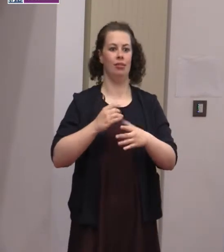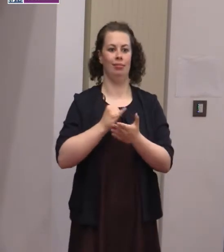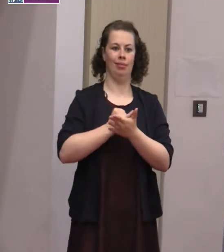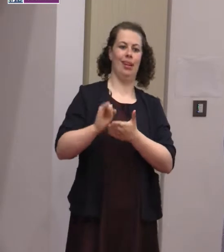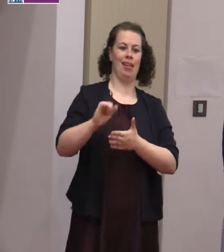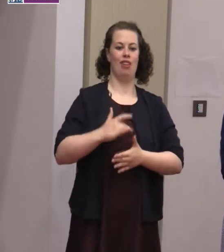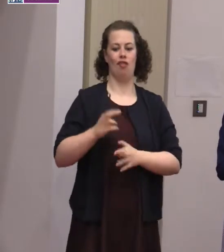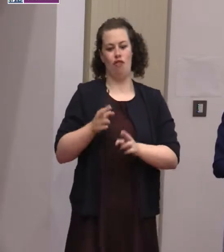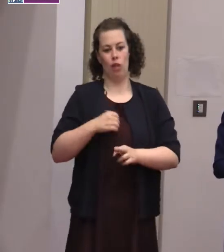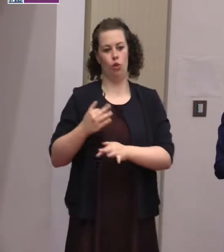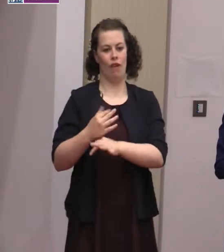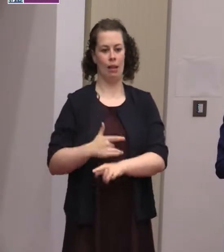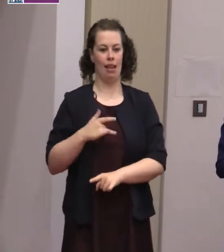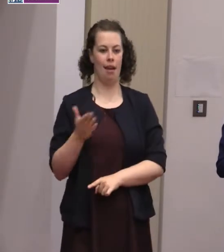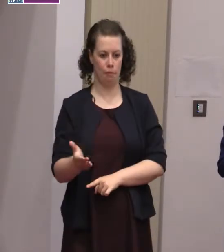life.